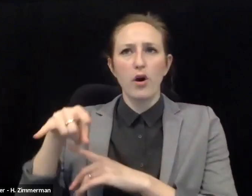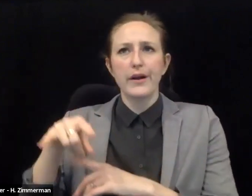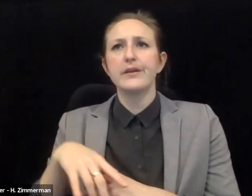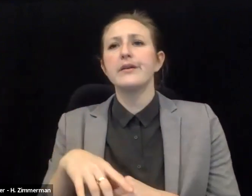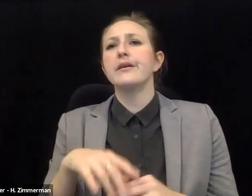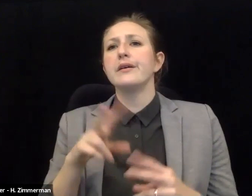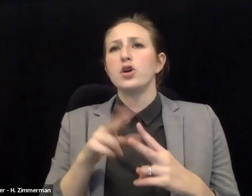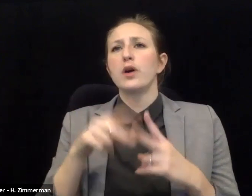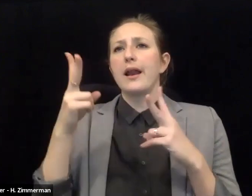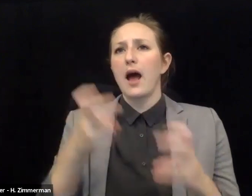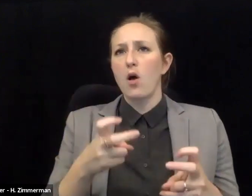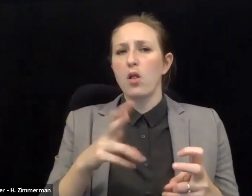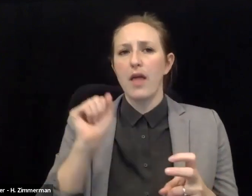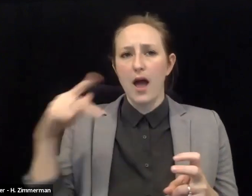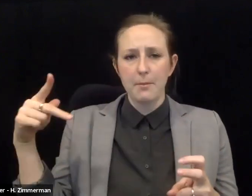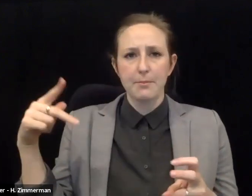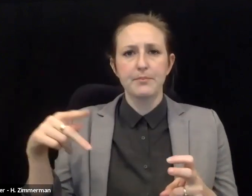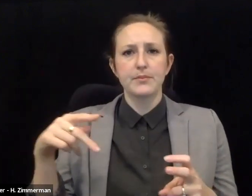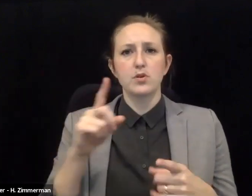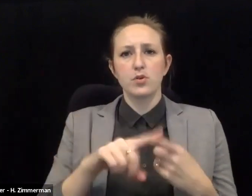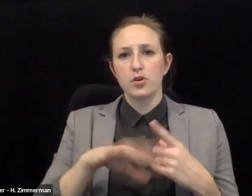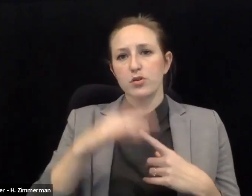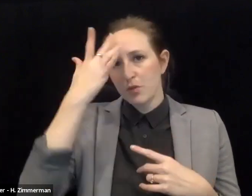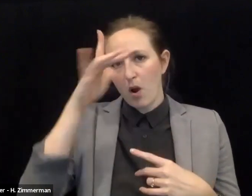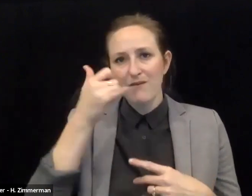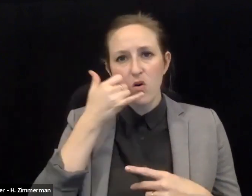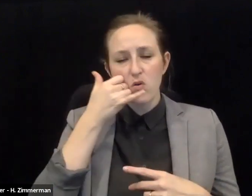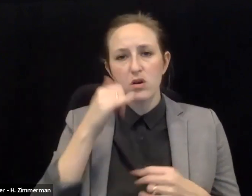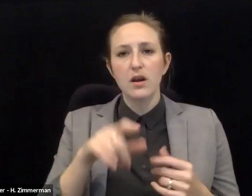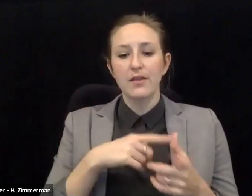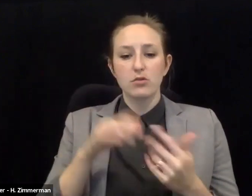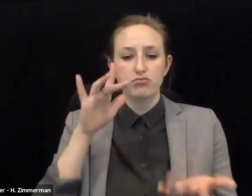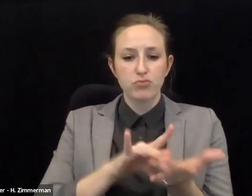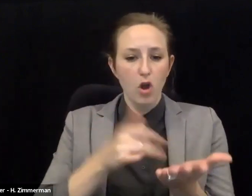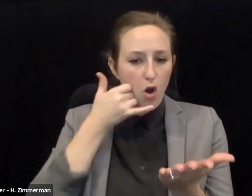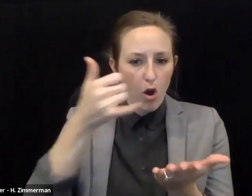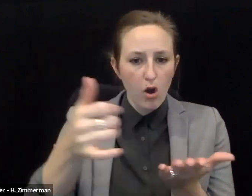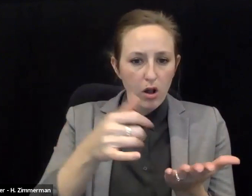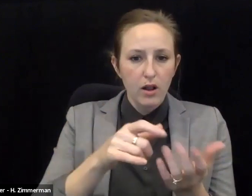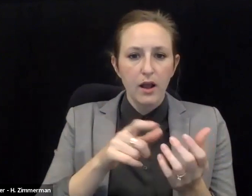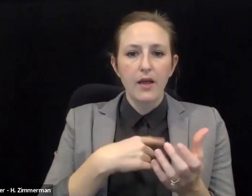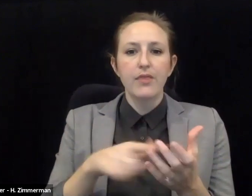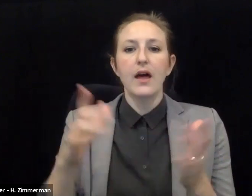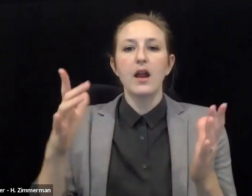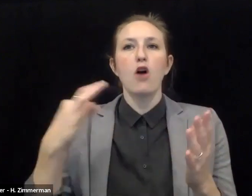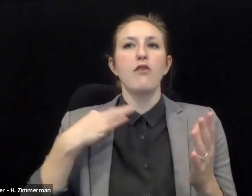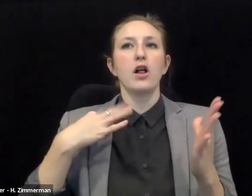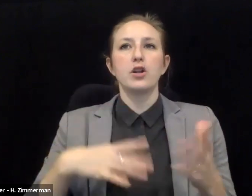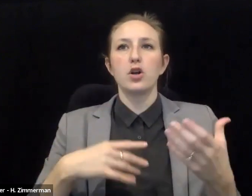Basically it's you just call into you press the call button and it content puts you in touch with a volunteer sighted. And essentially,